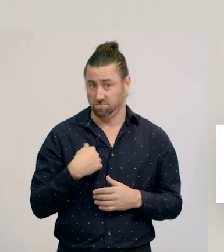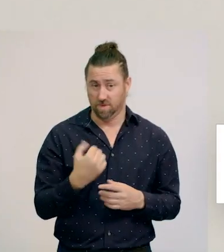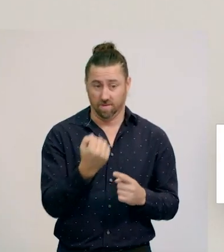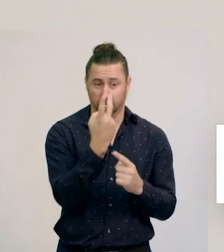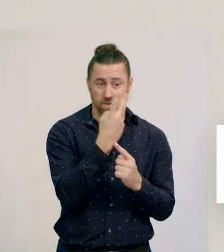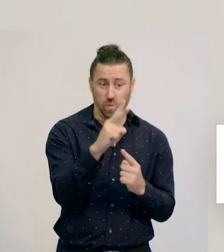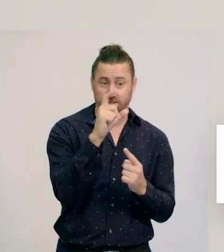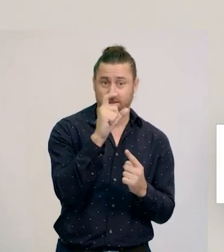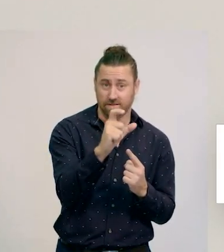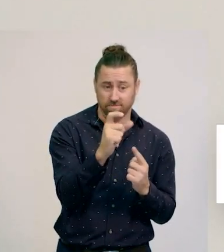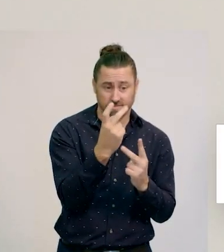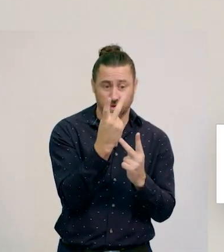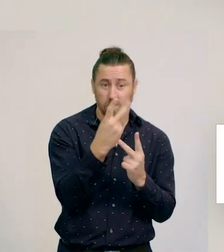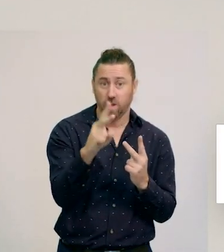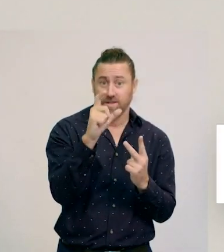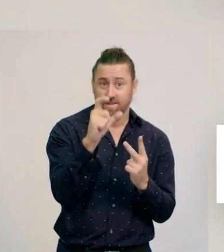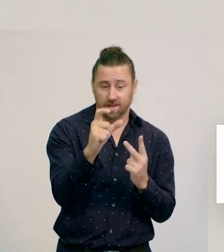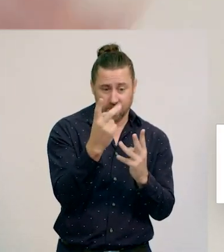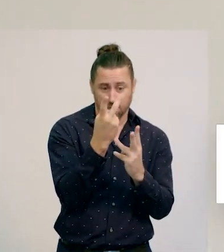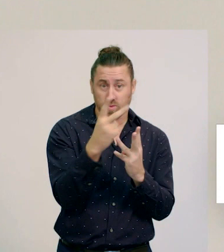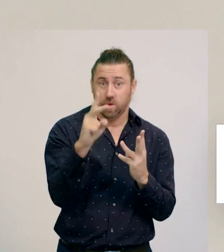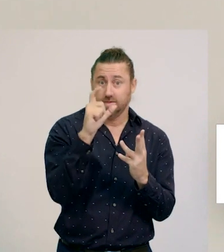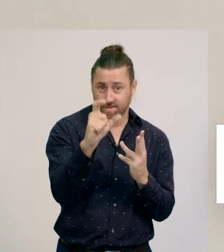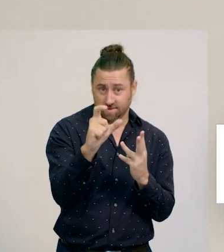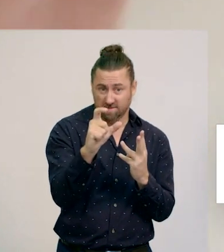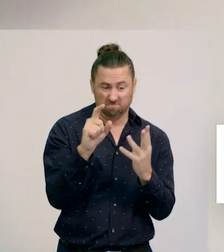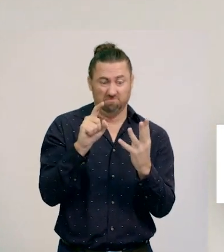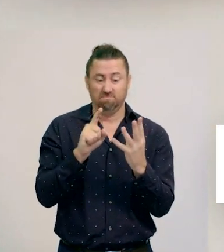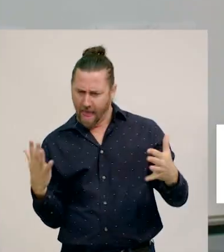In Maths, we’ll learn about our currency, and how we can use it to buy things.